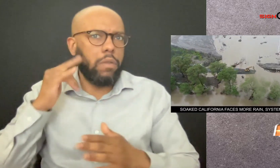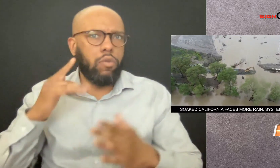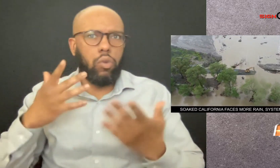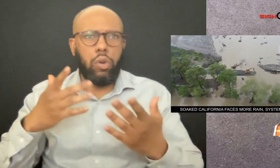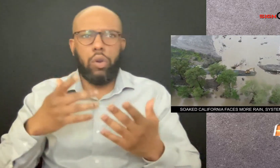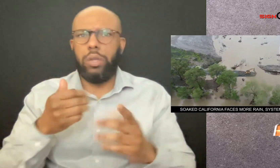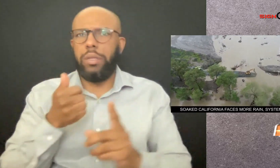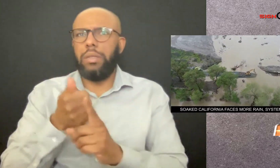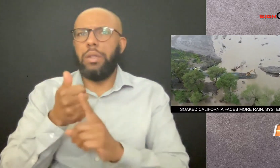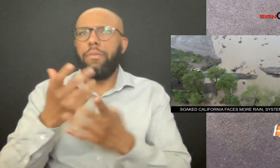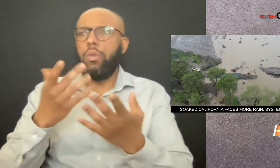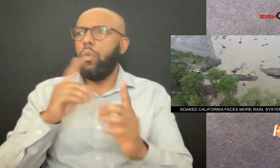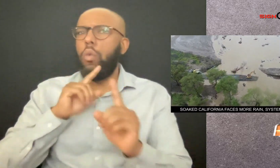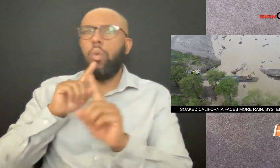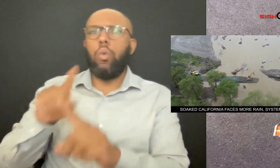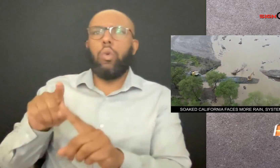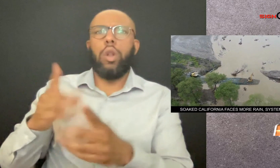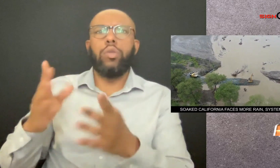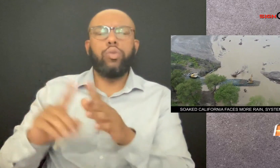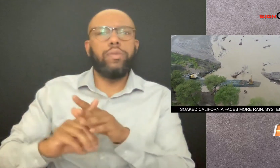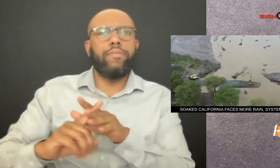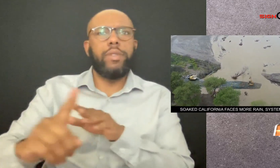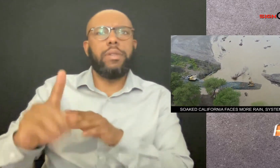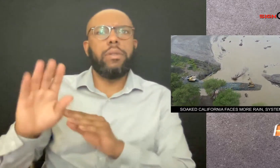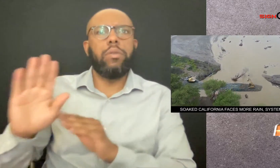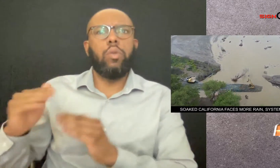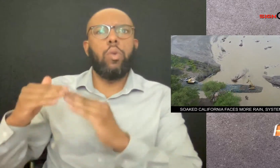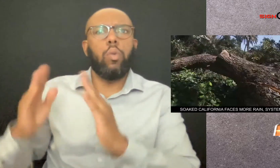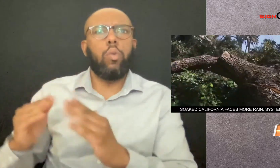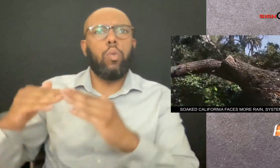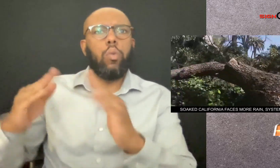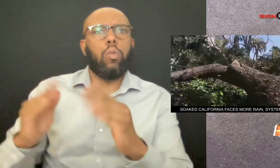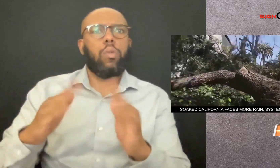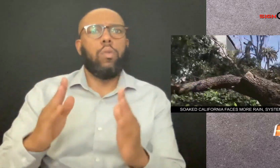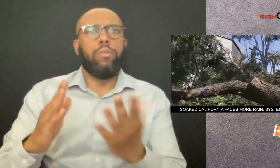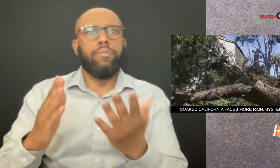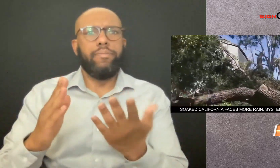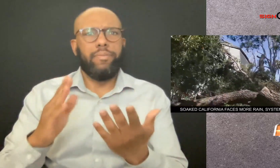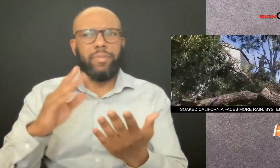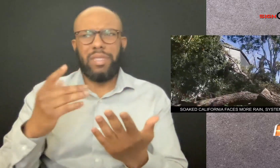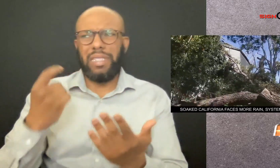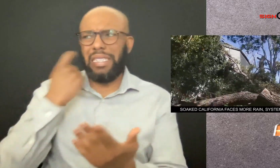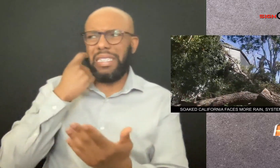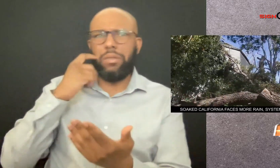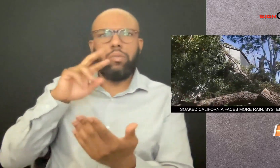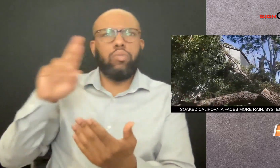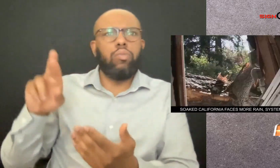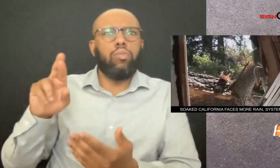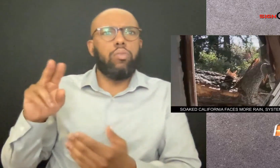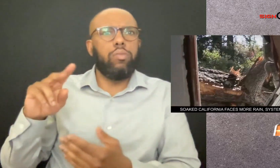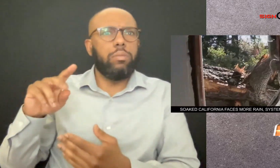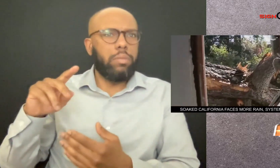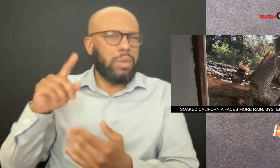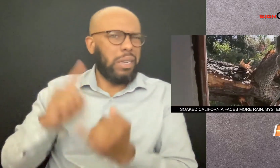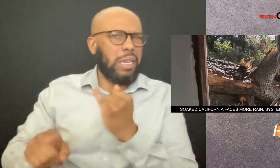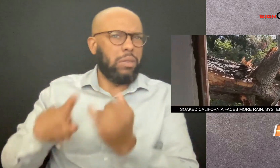more than 70,000 Californians were ordered to flee their homes during the latest round of severe weather.